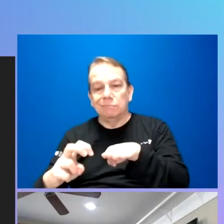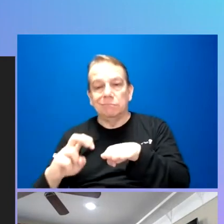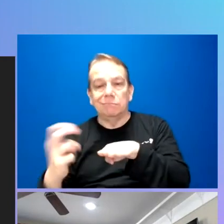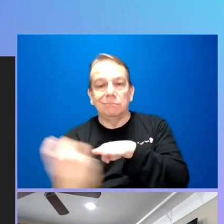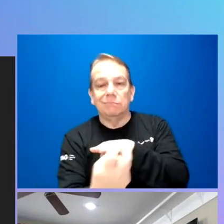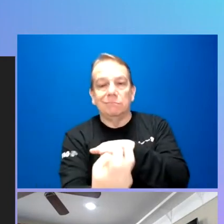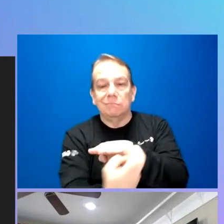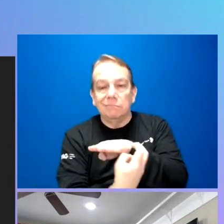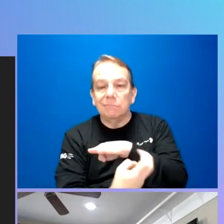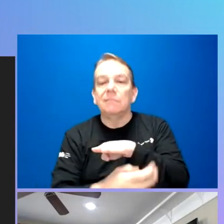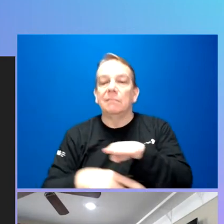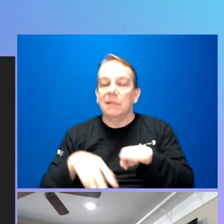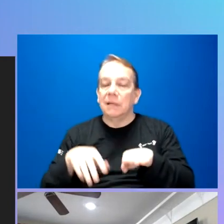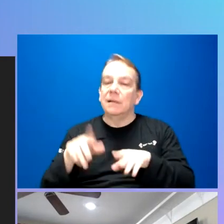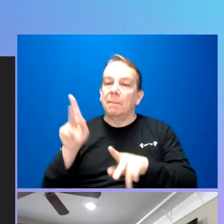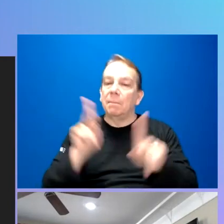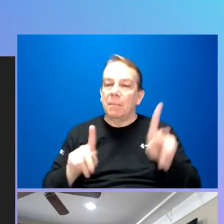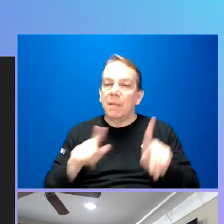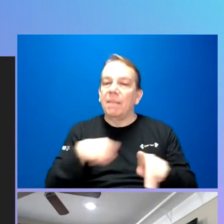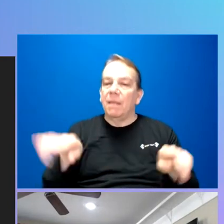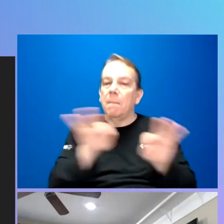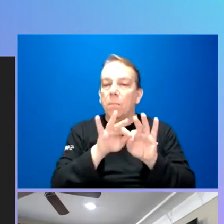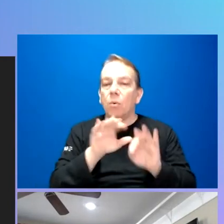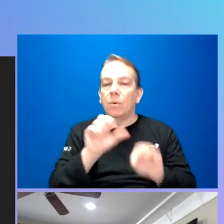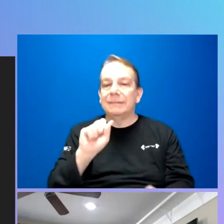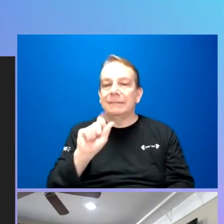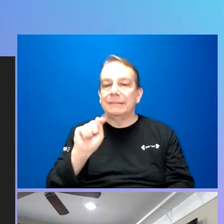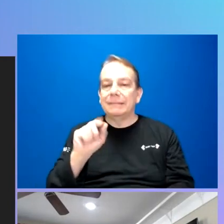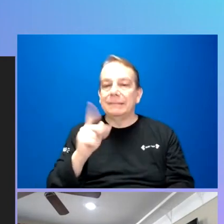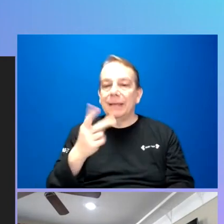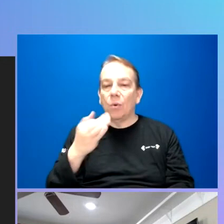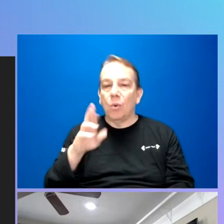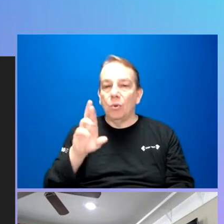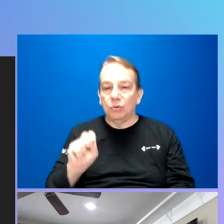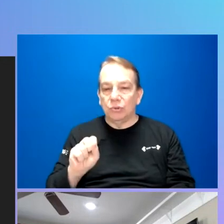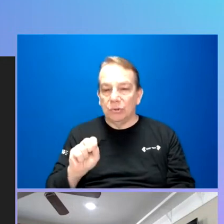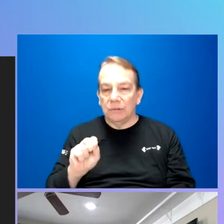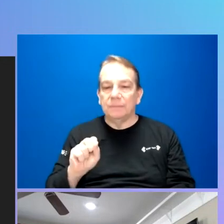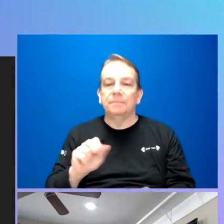also a very important part of getting that message up the chain. Because you want to you want to take all avenues that